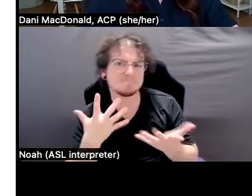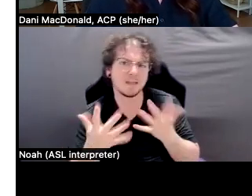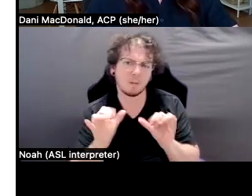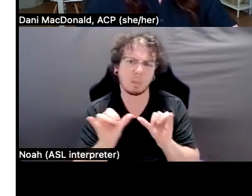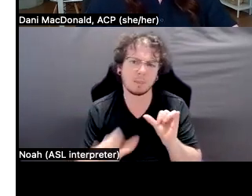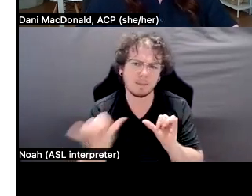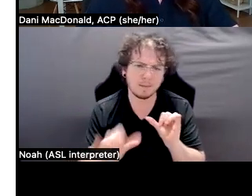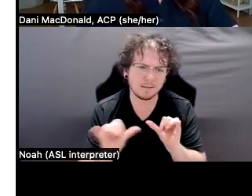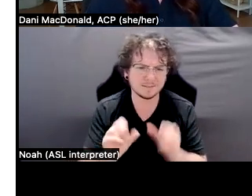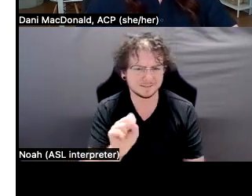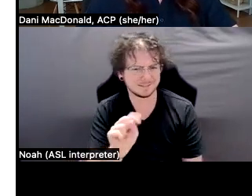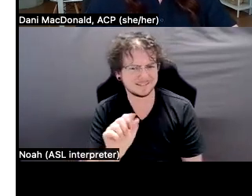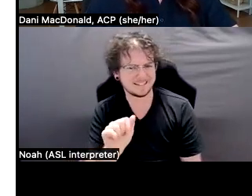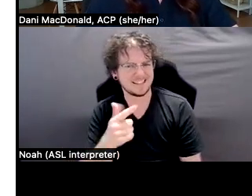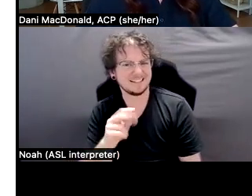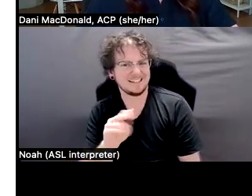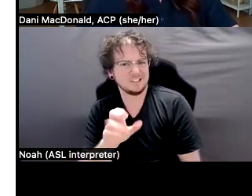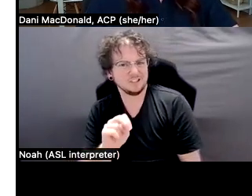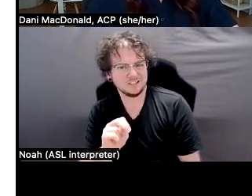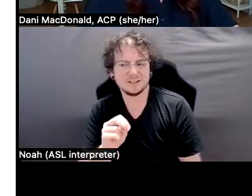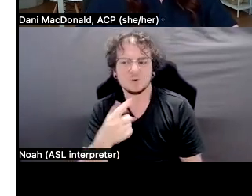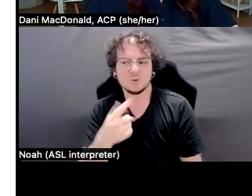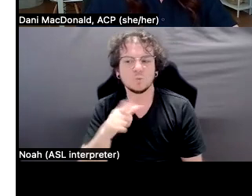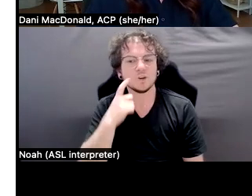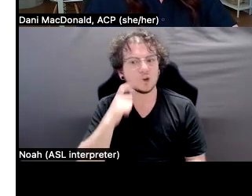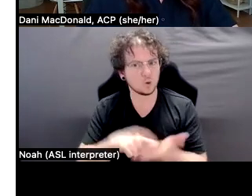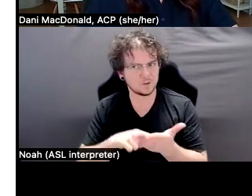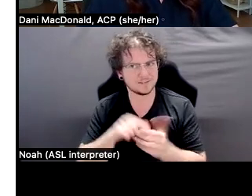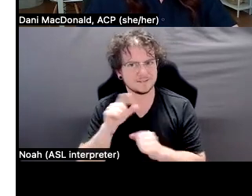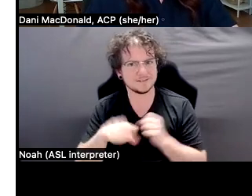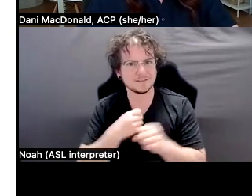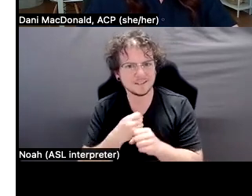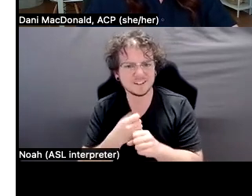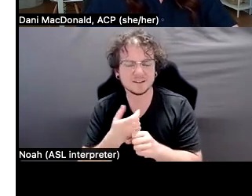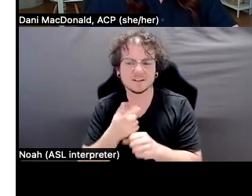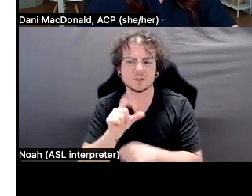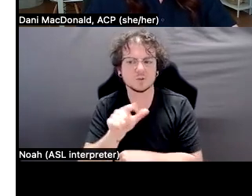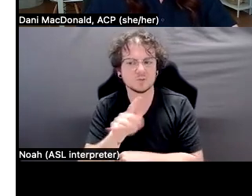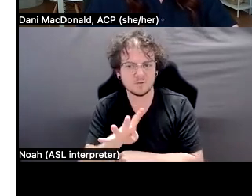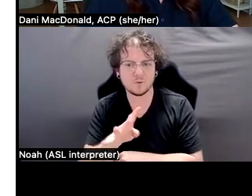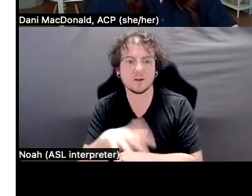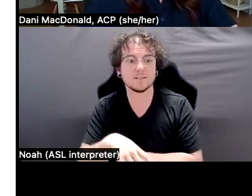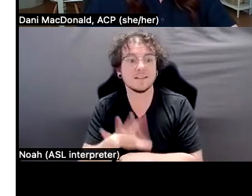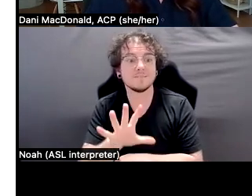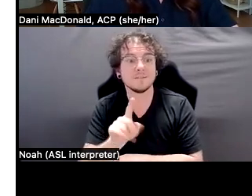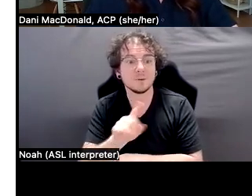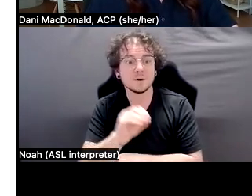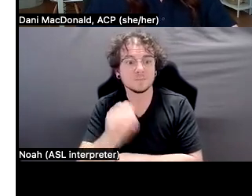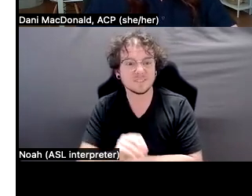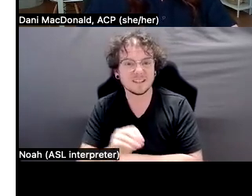in the 2024 survey that 51% of respondents had been in publishing for 10 years or more,